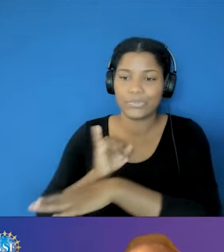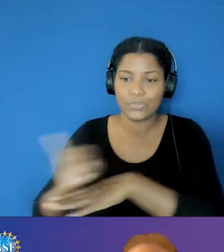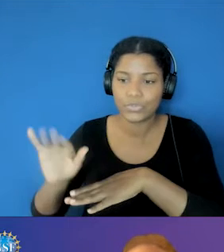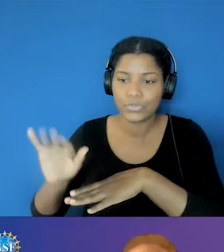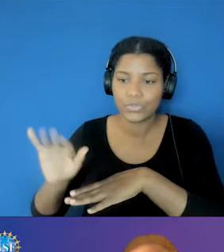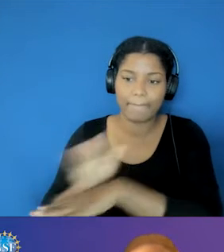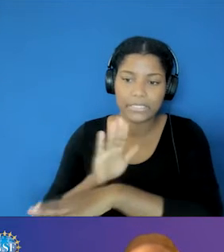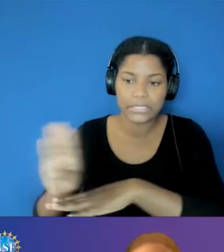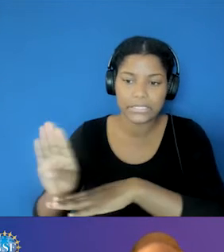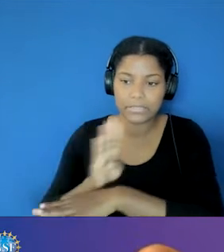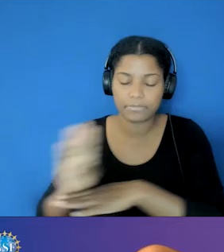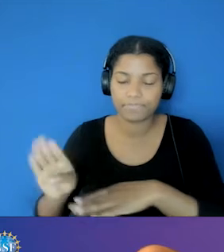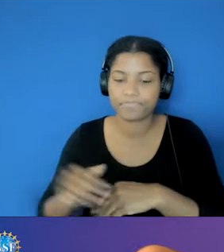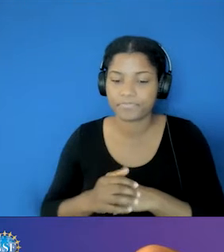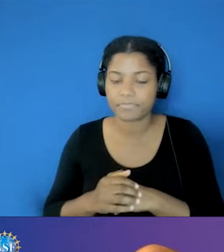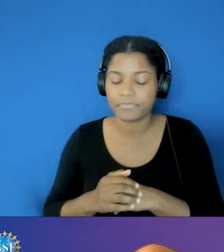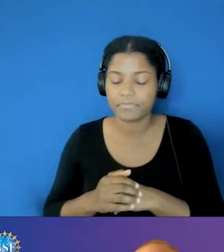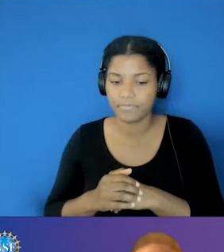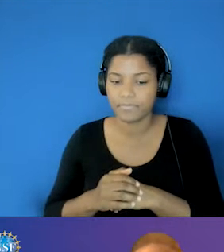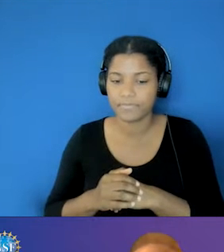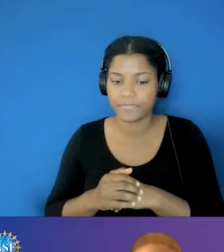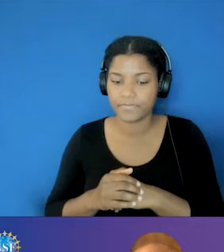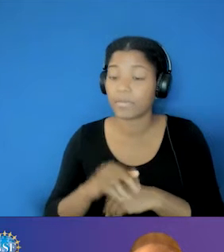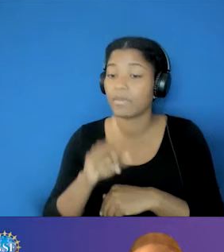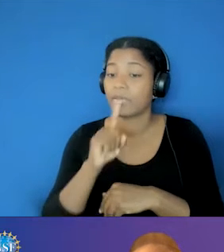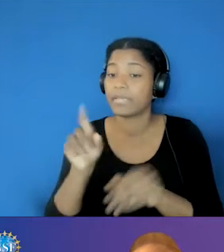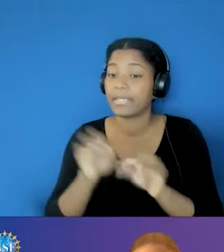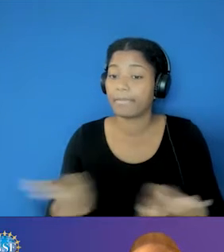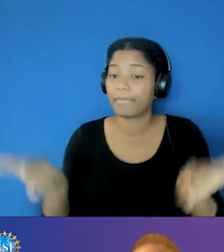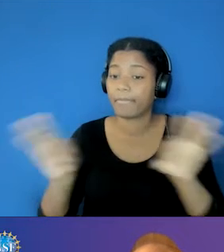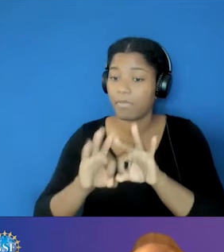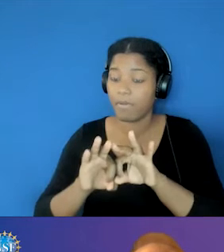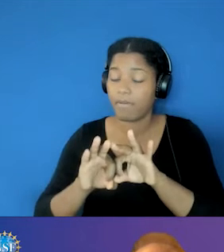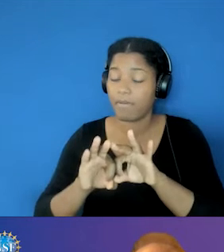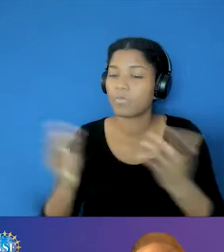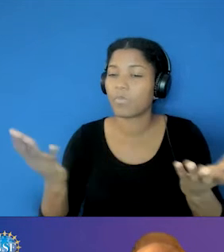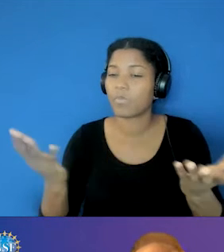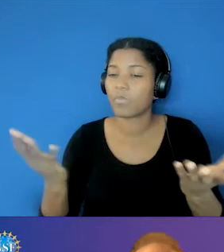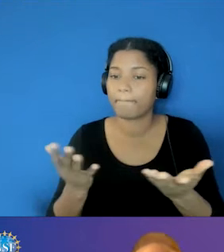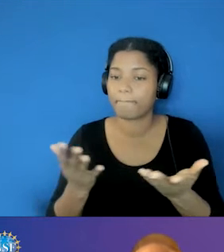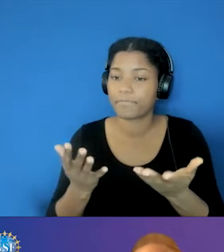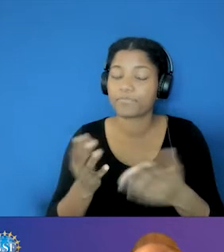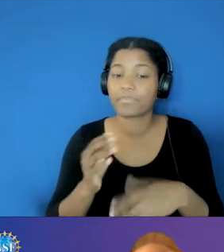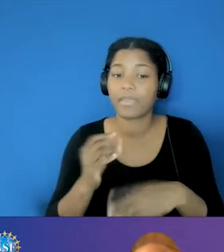fields, I should say. But, it's important to note that, many divisions,